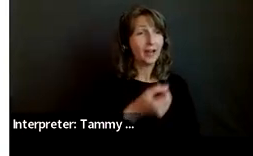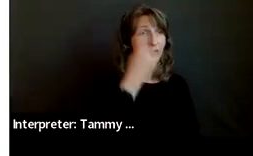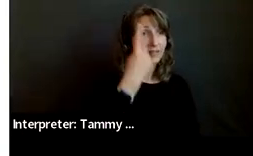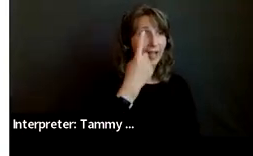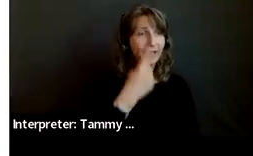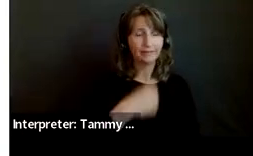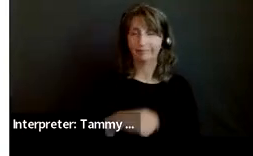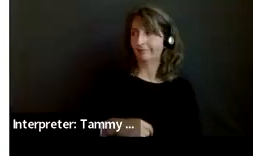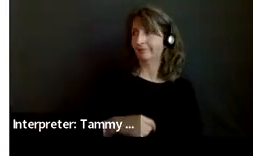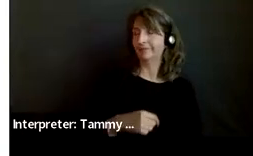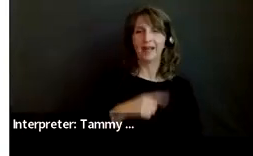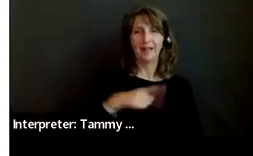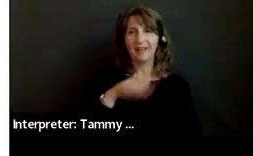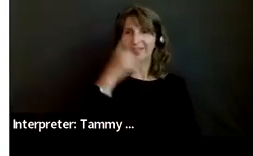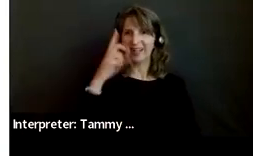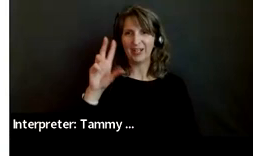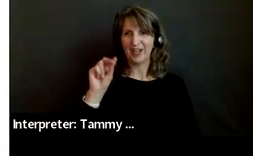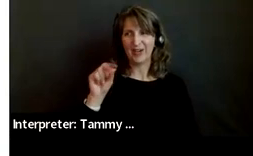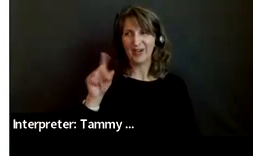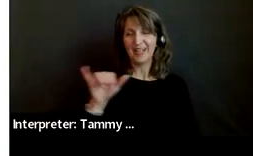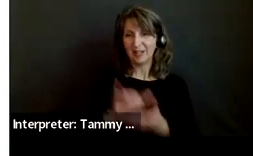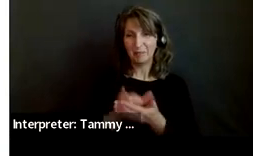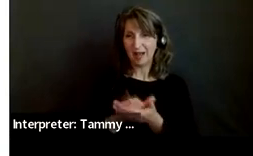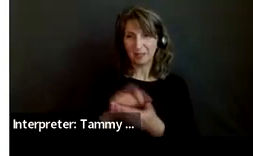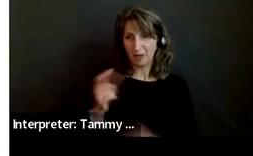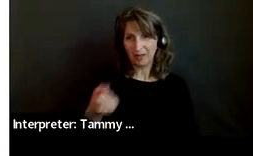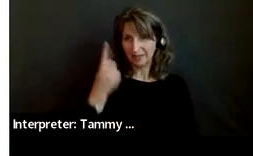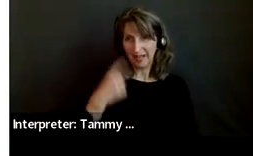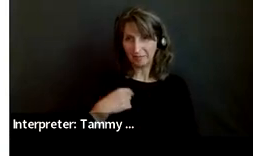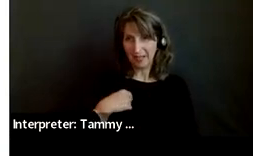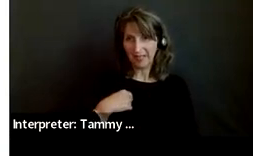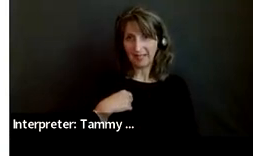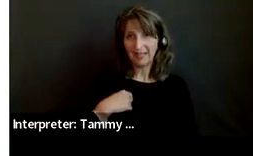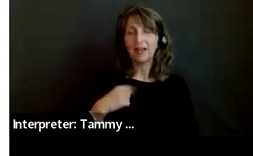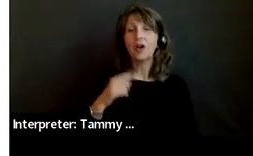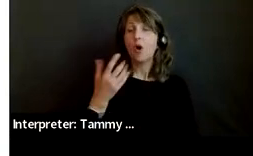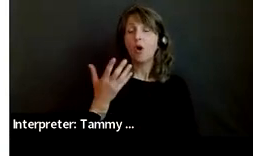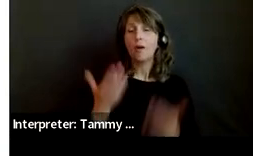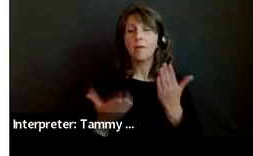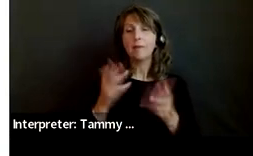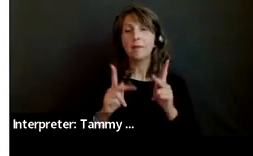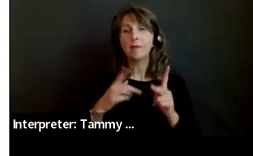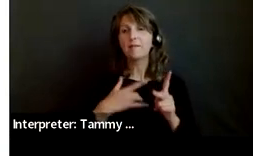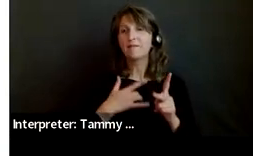There is no way you understand this. Or maybe individuals may feel uncomfortable opening up. They don't want to scare anyone.